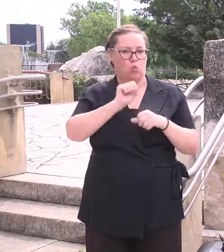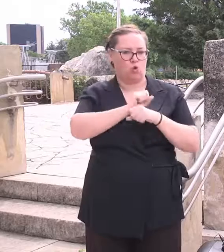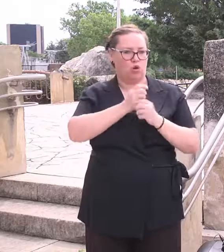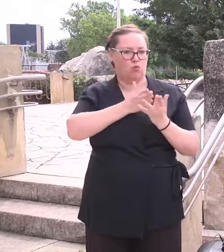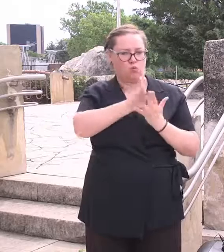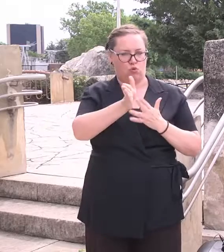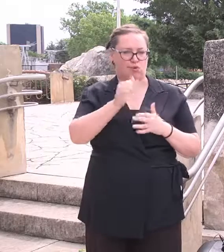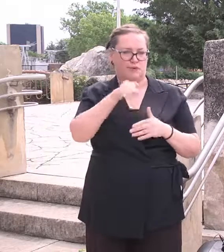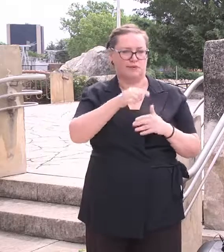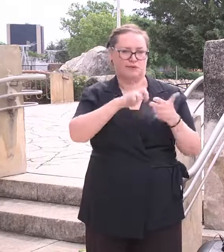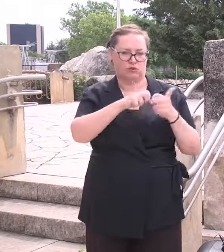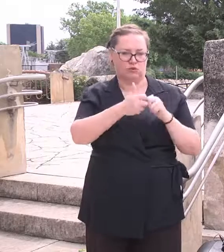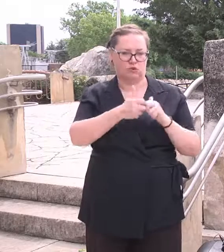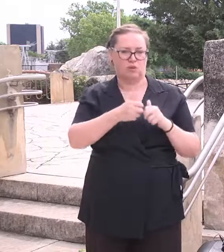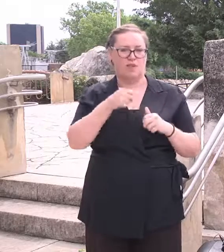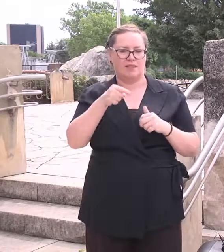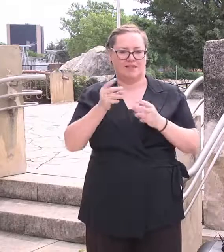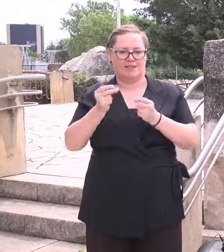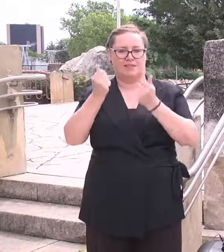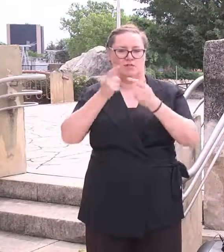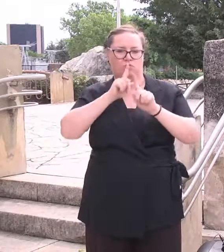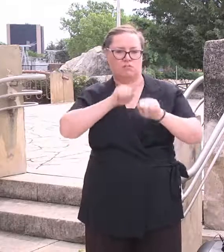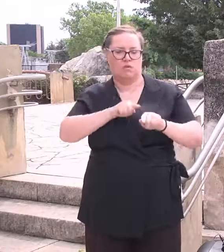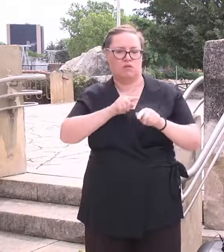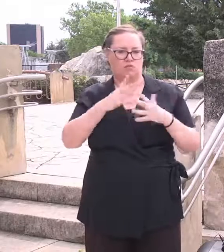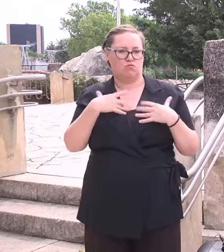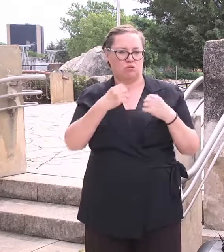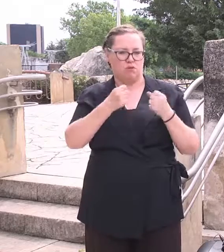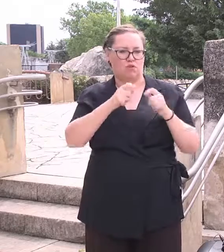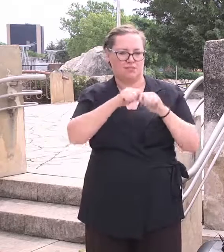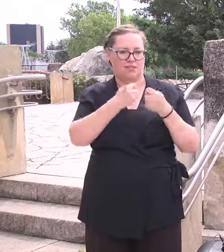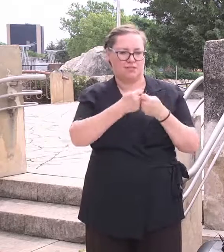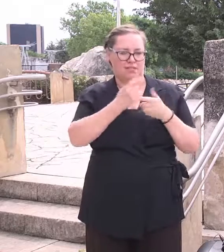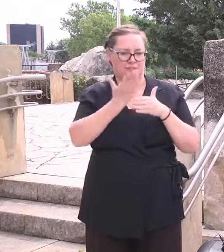instance response recovery team continues to work and as we have additional updates